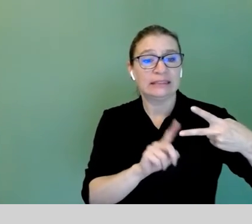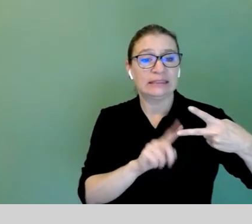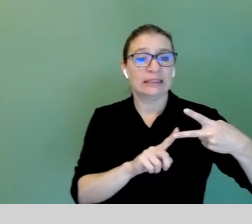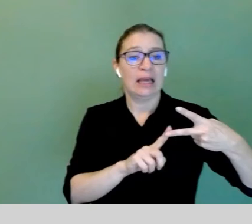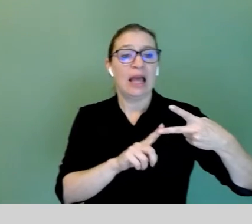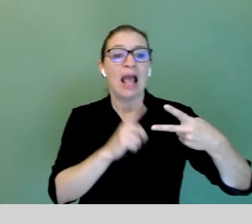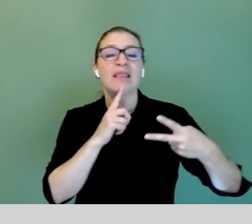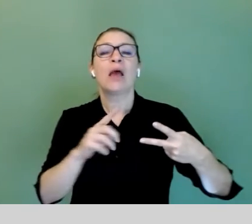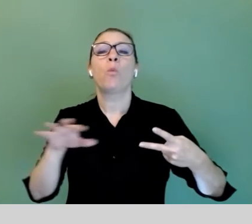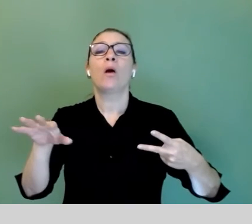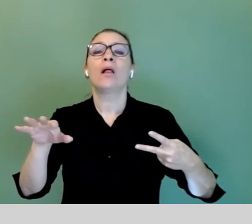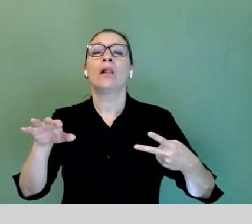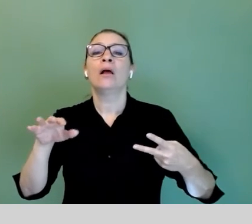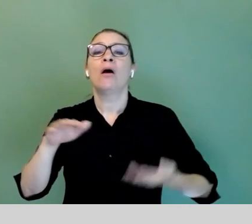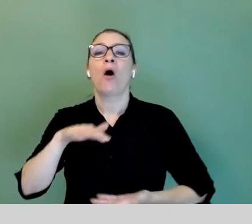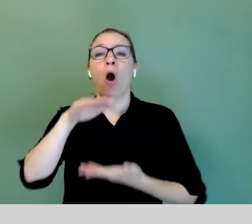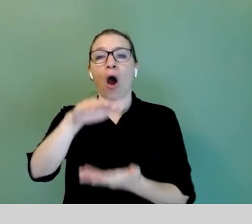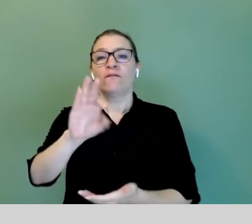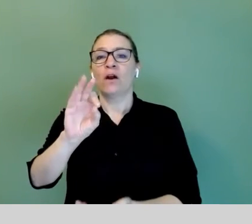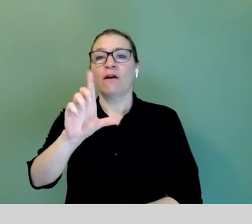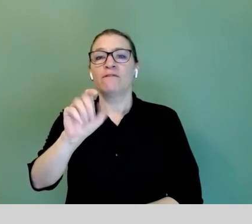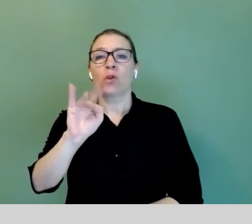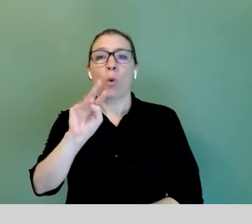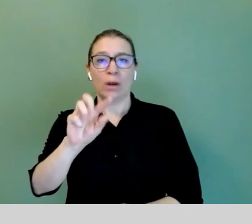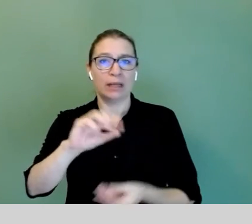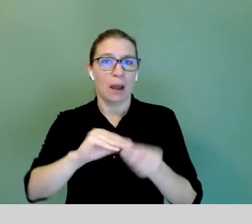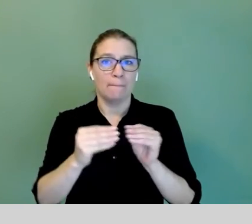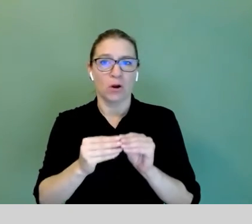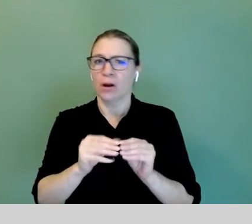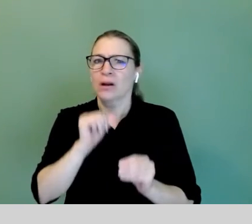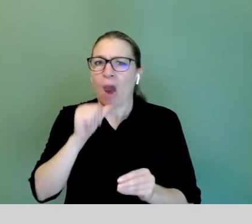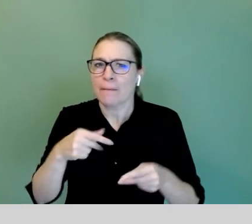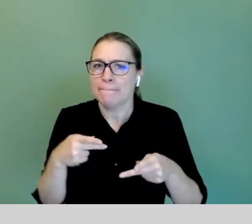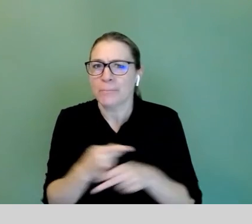that will take, happily, the floating point number that is not multiplied by 100.